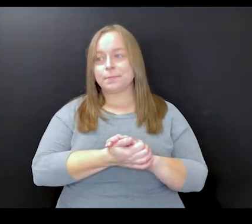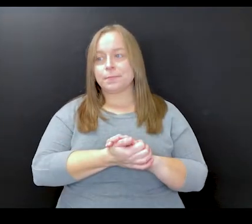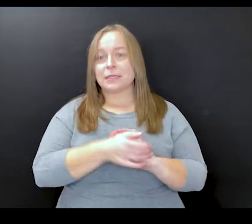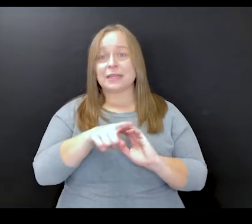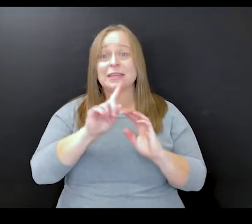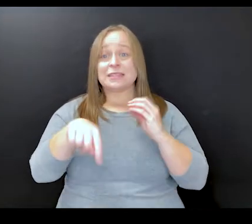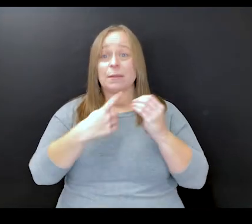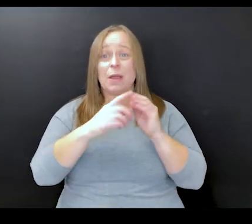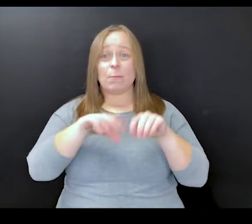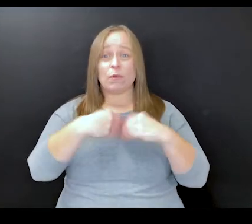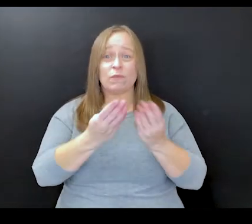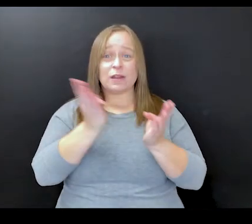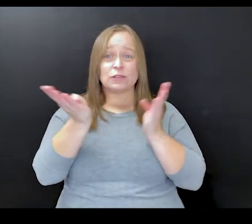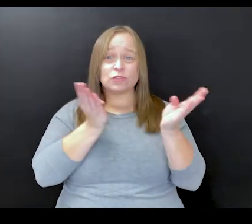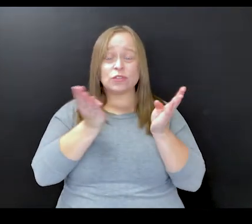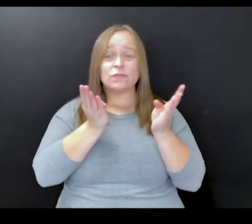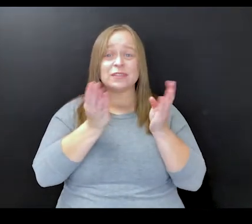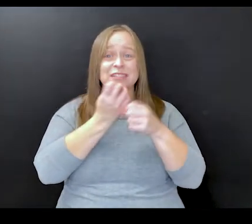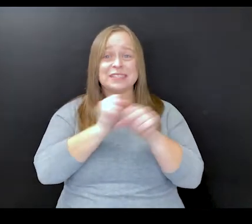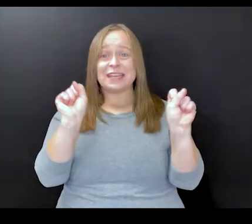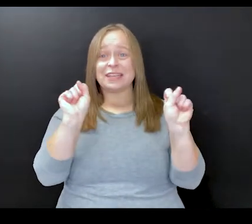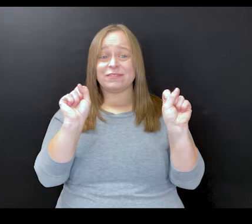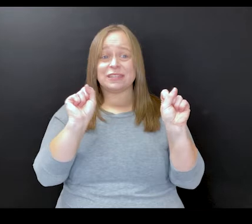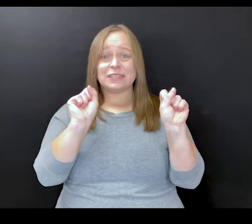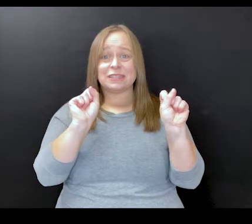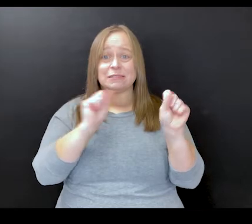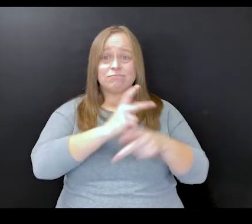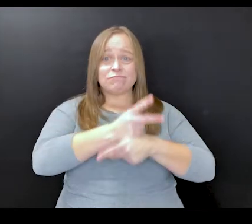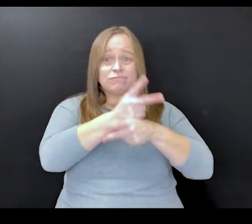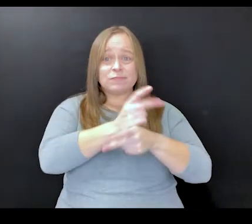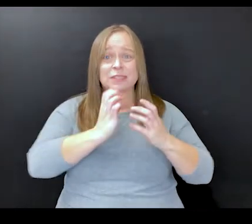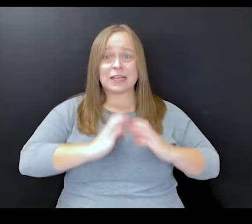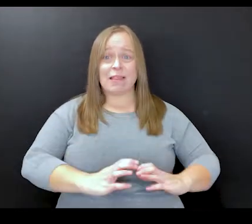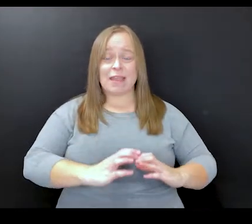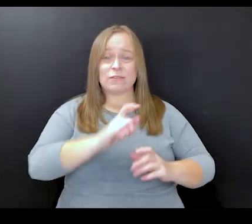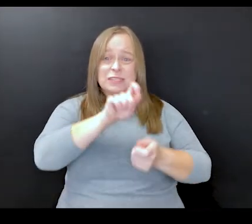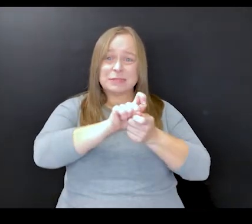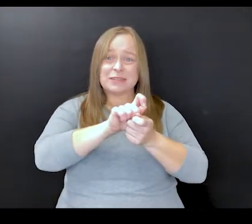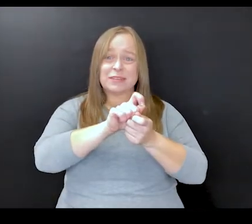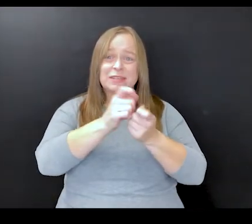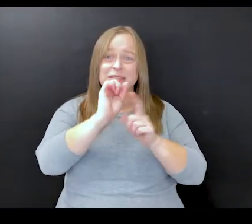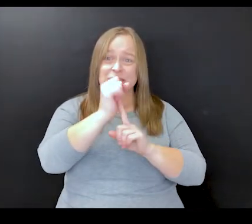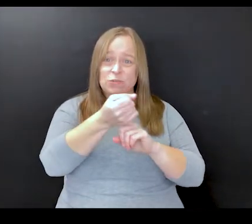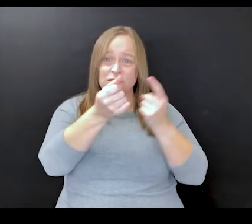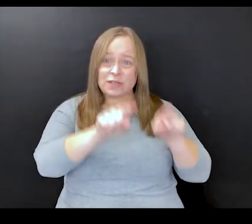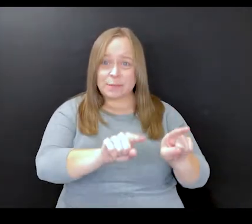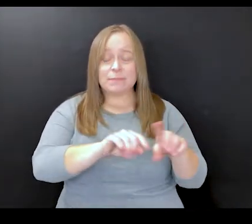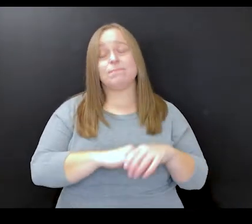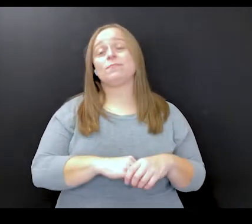This is about providing services and safety to our clients in these particular situations.